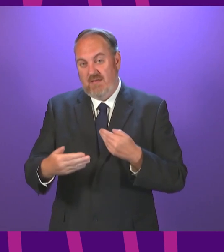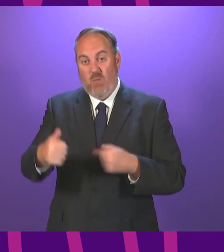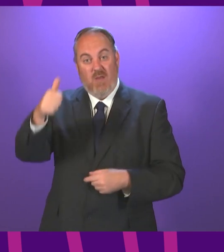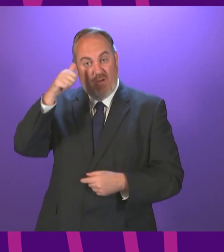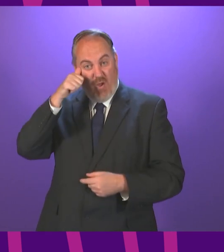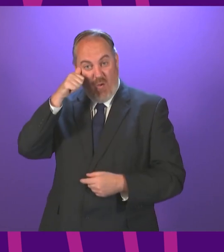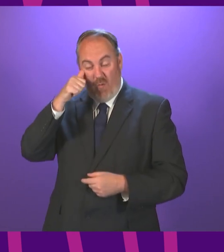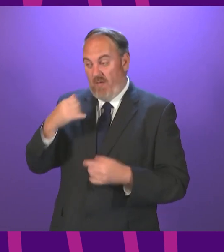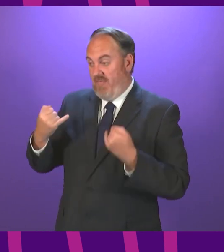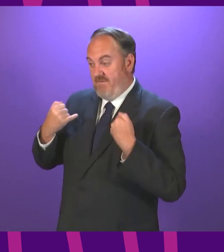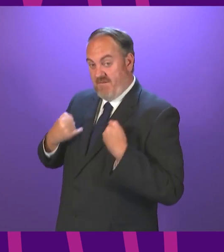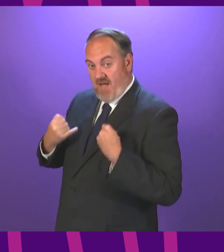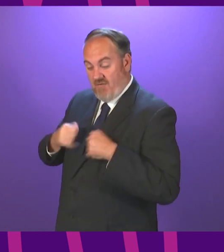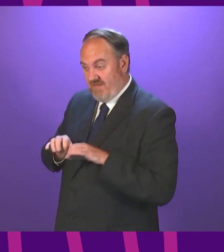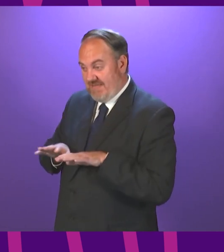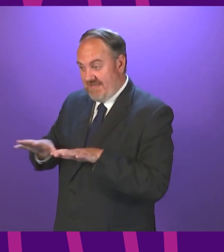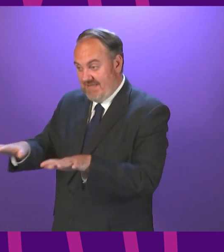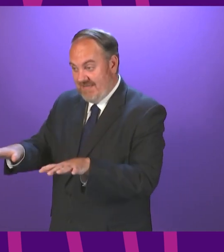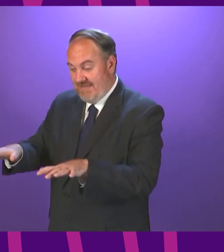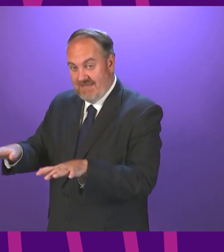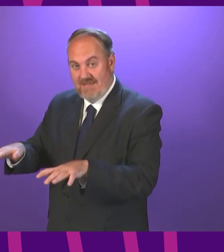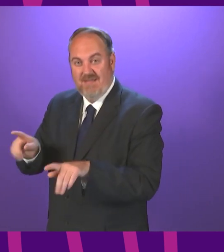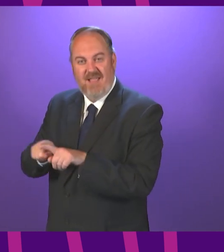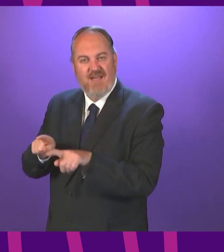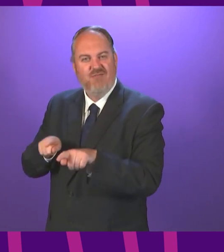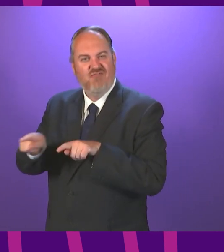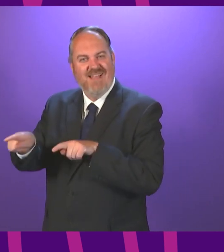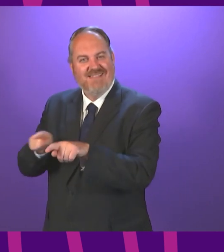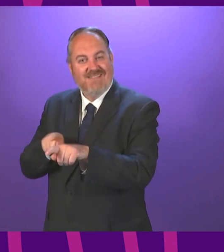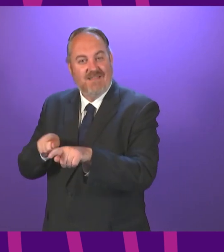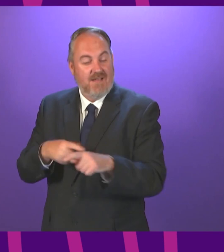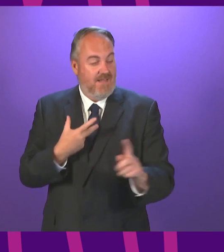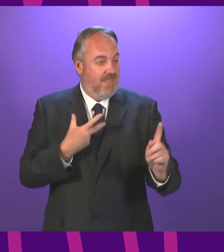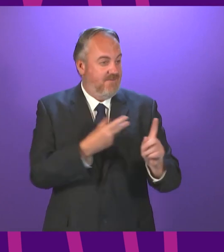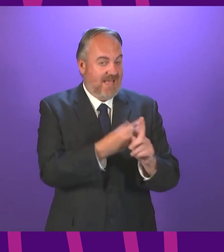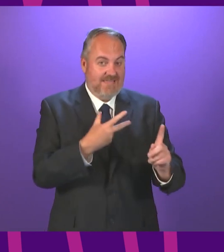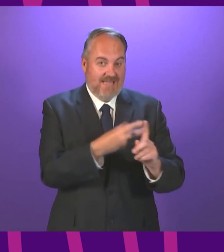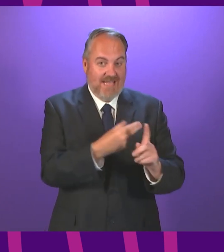and the virus, the vaccine will win, but we cannot allow the virus to run too far ahead.